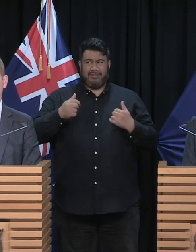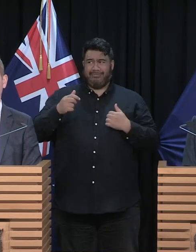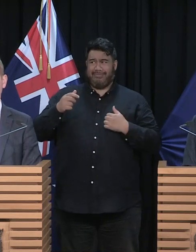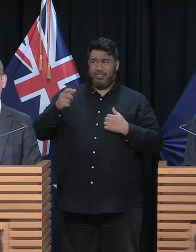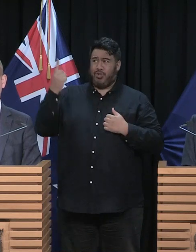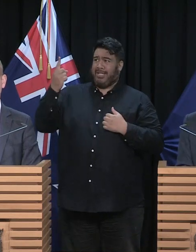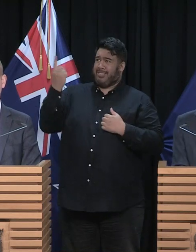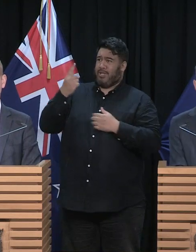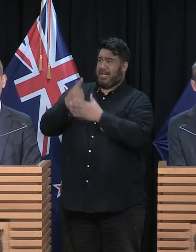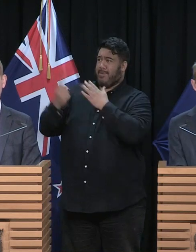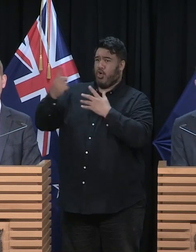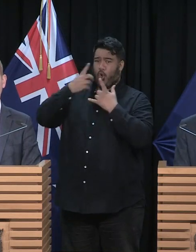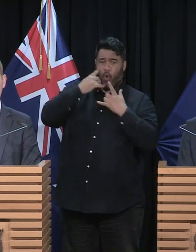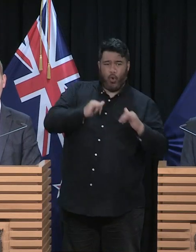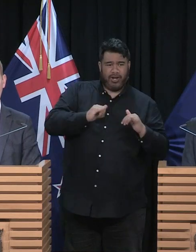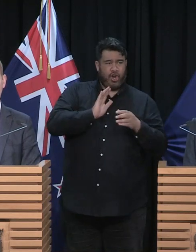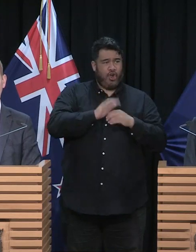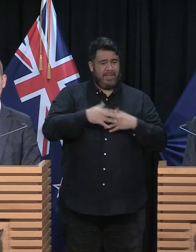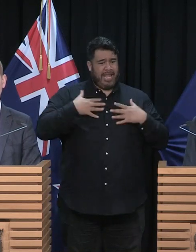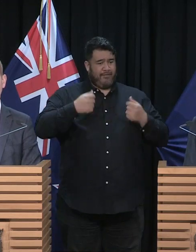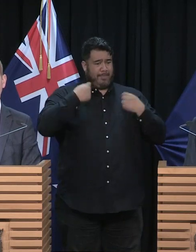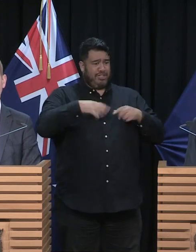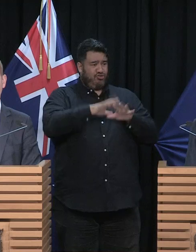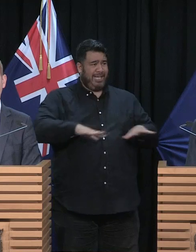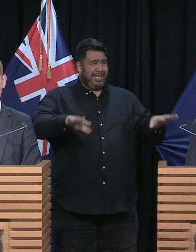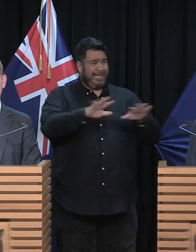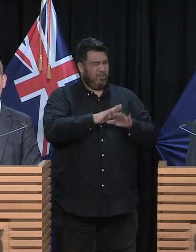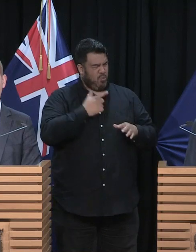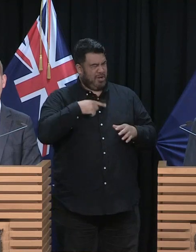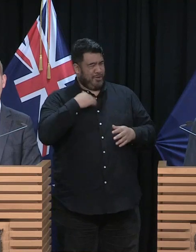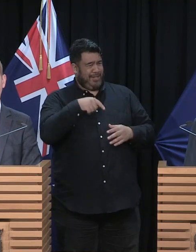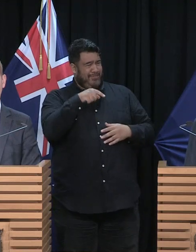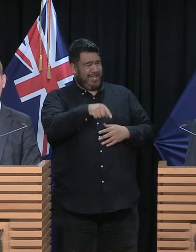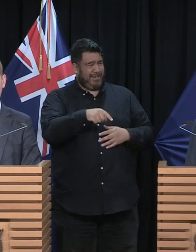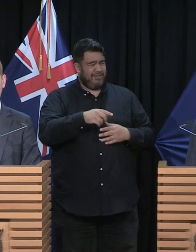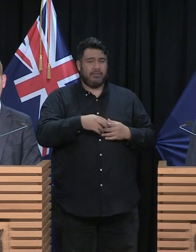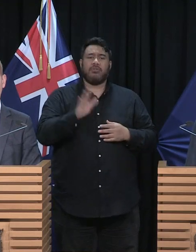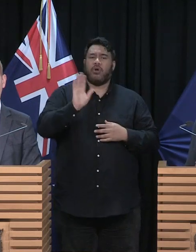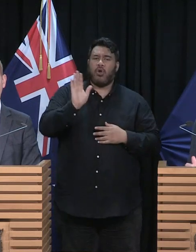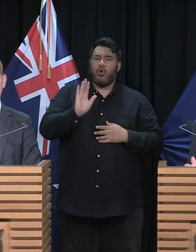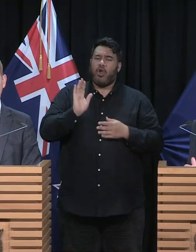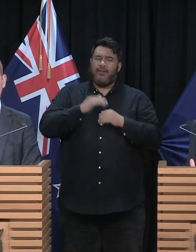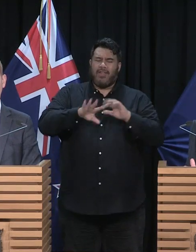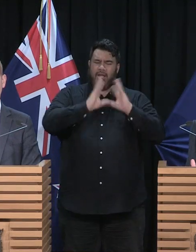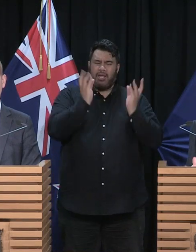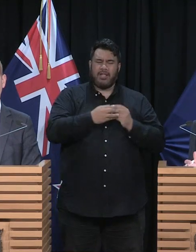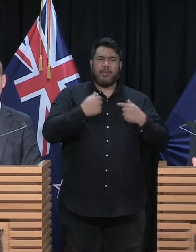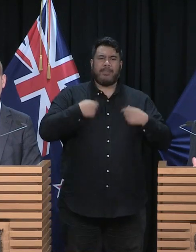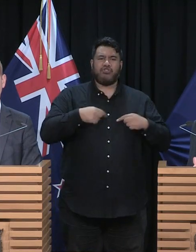widely as well. In South Korea, the Health Ministry to look after health data...? It's not an audit of the Health